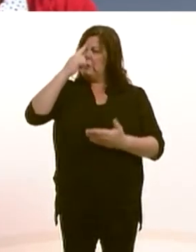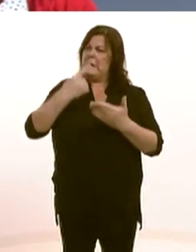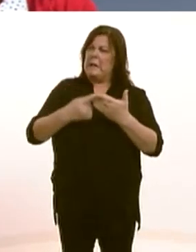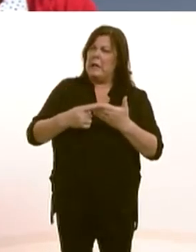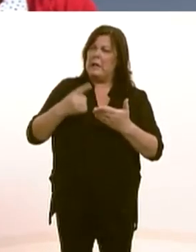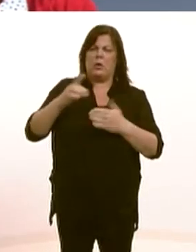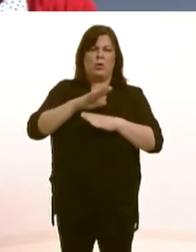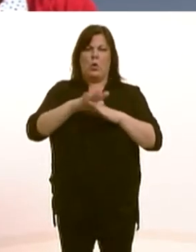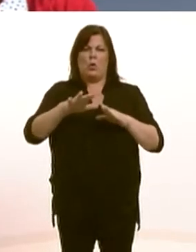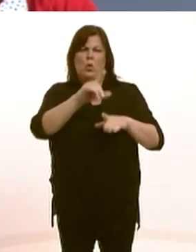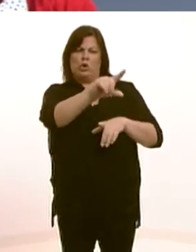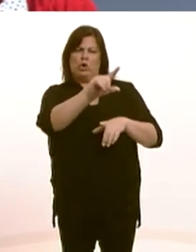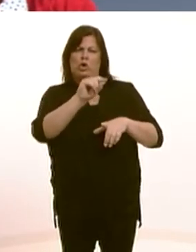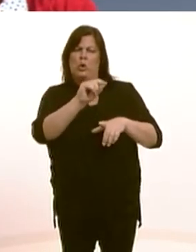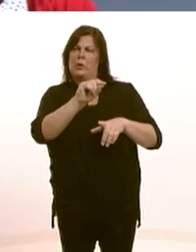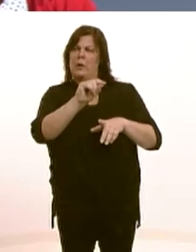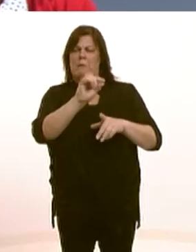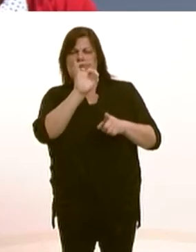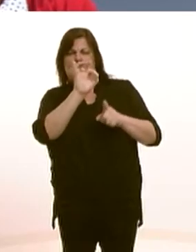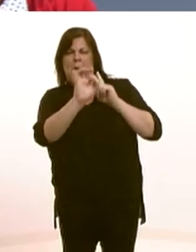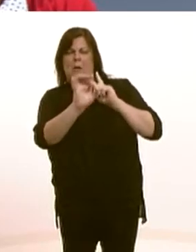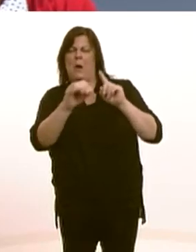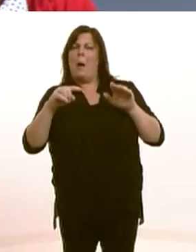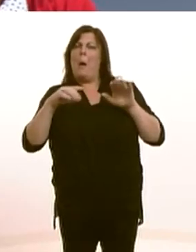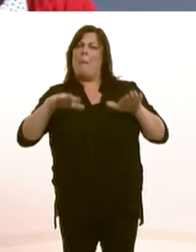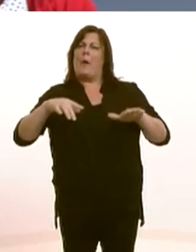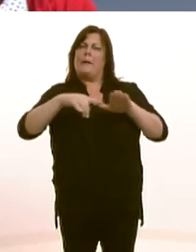Minister, or are you prepared to consign Wales to irrelevance?